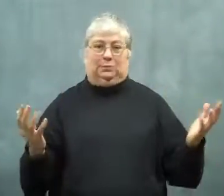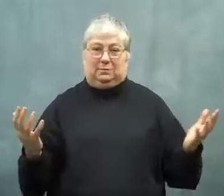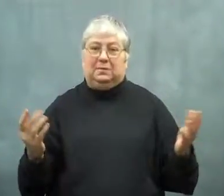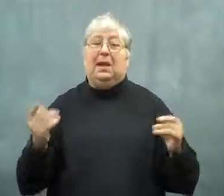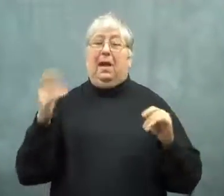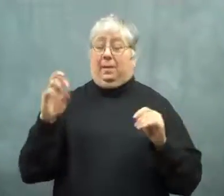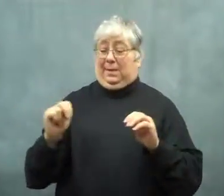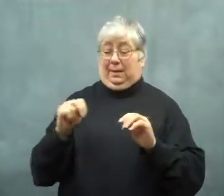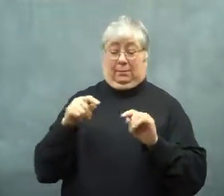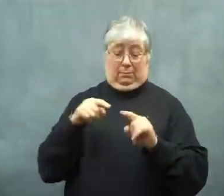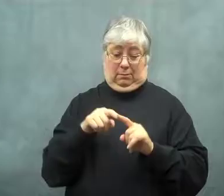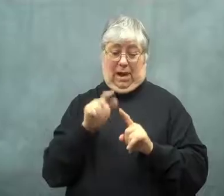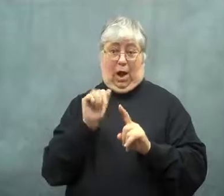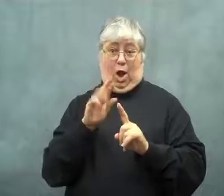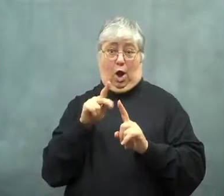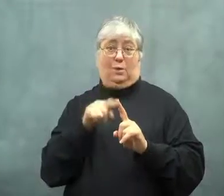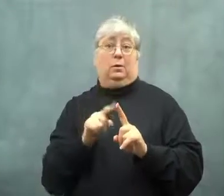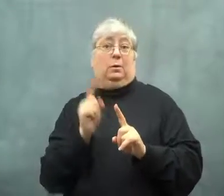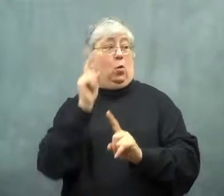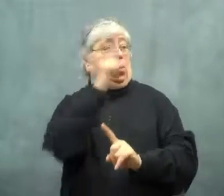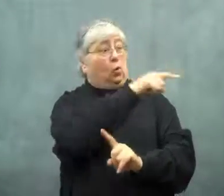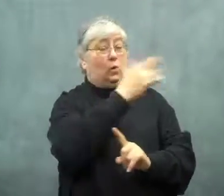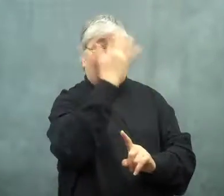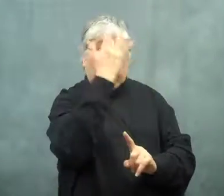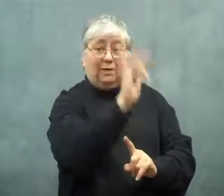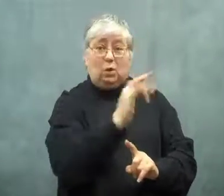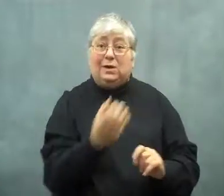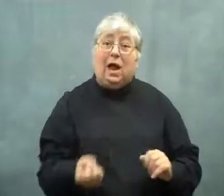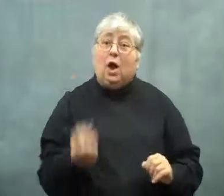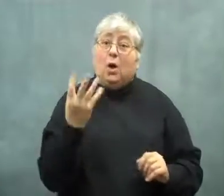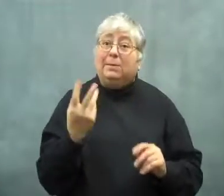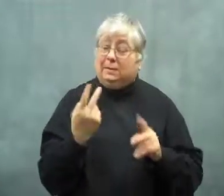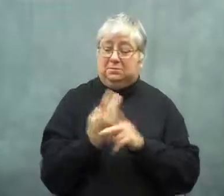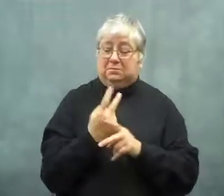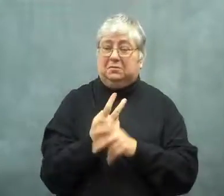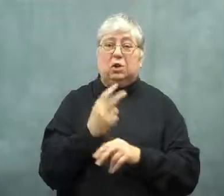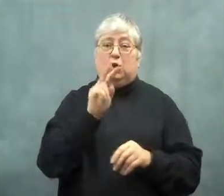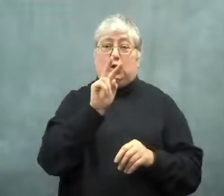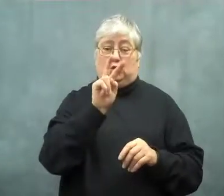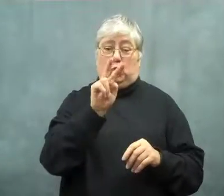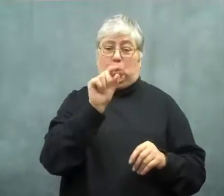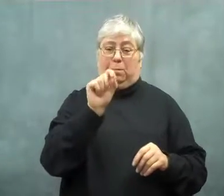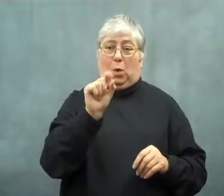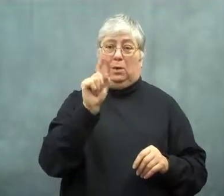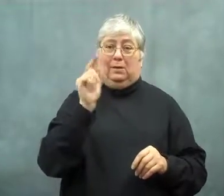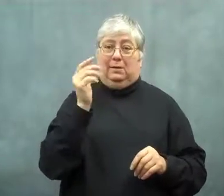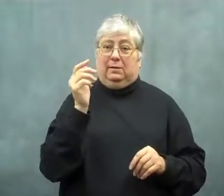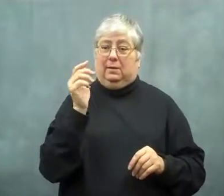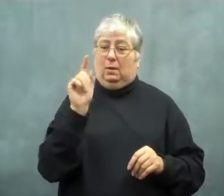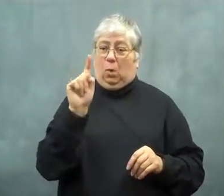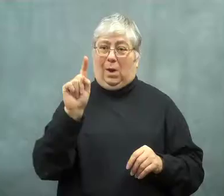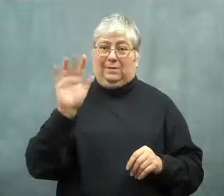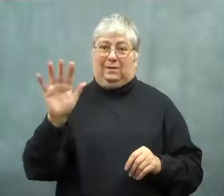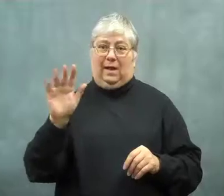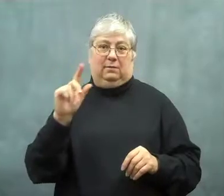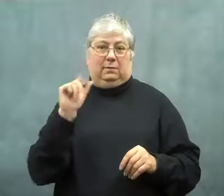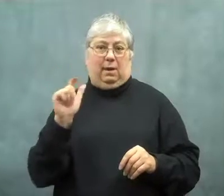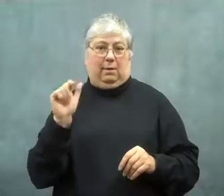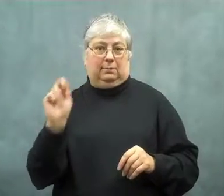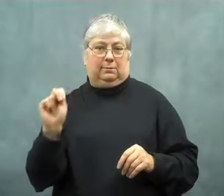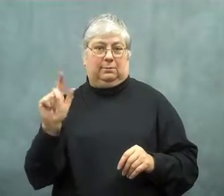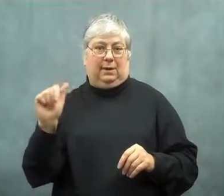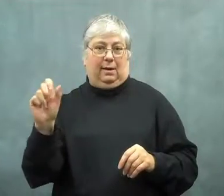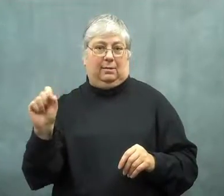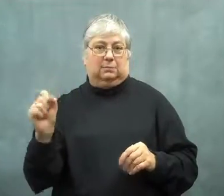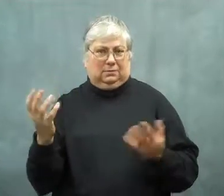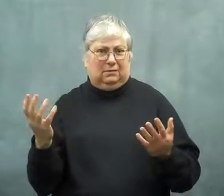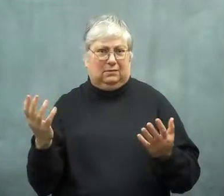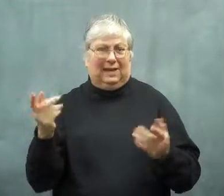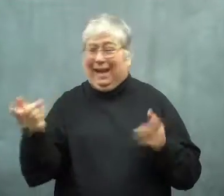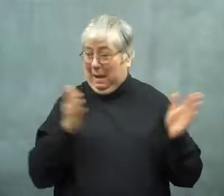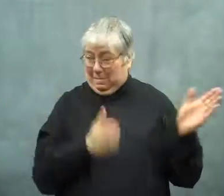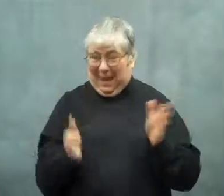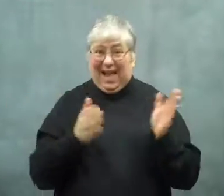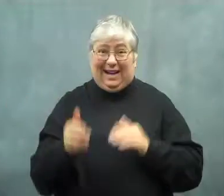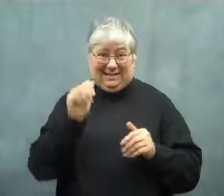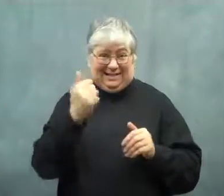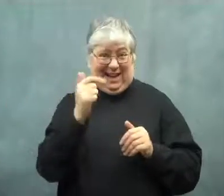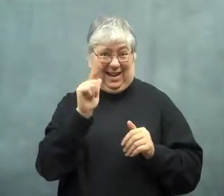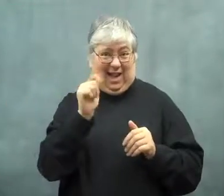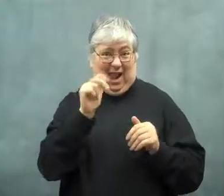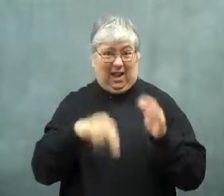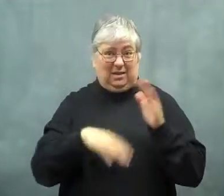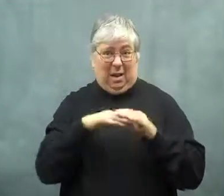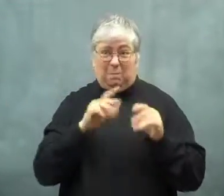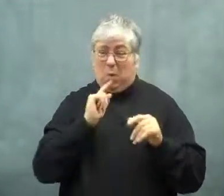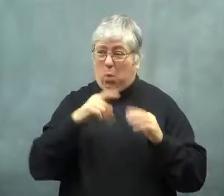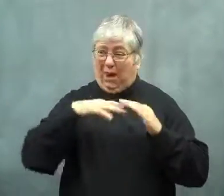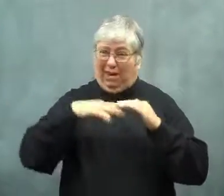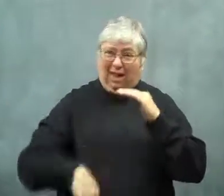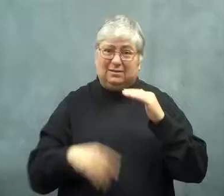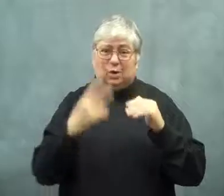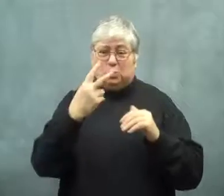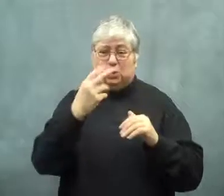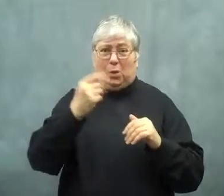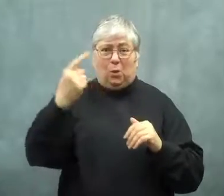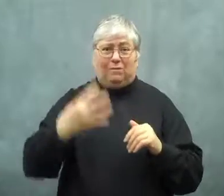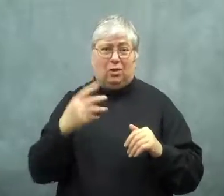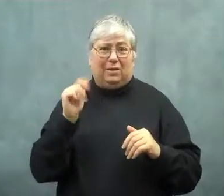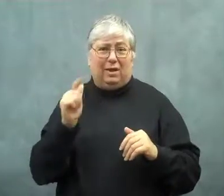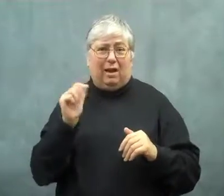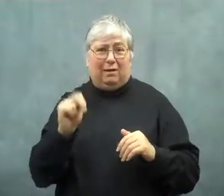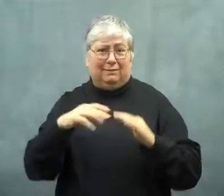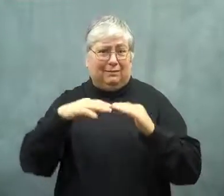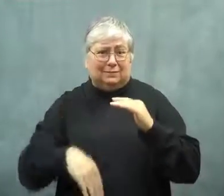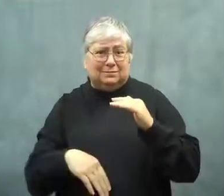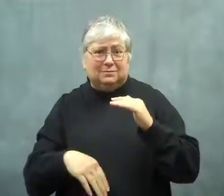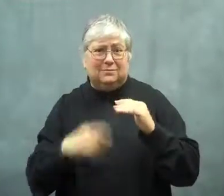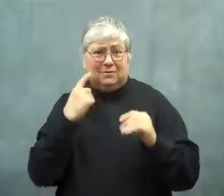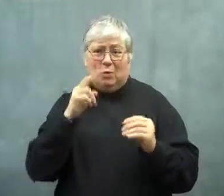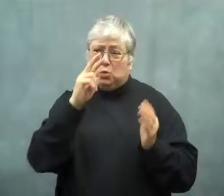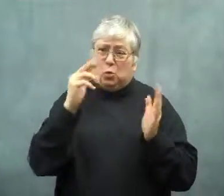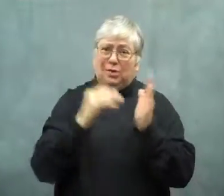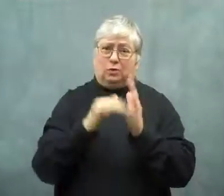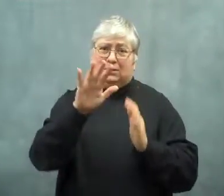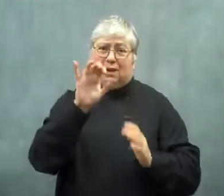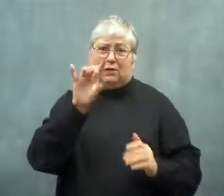Then from Arkansas to California, he used 2.15 gallons of gas.